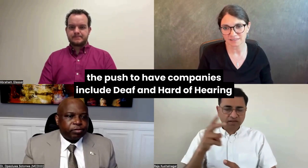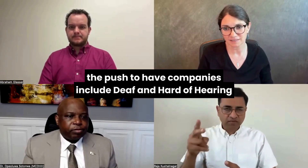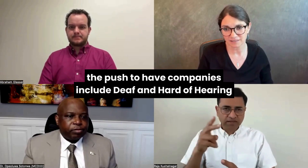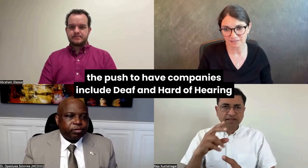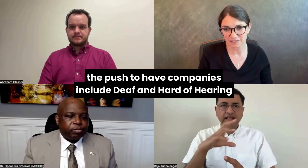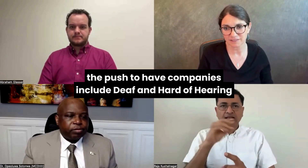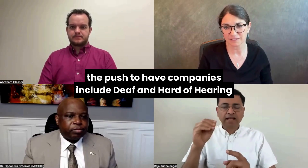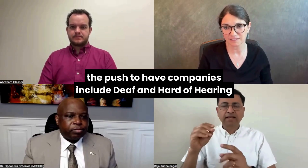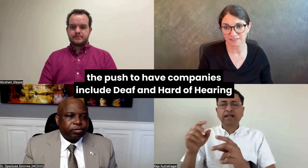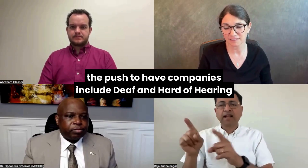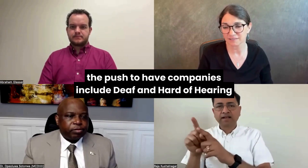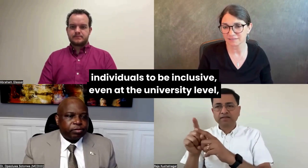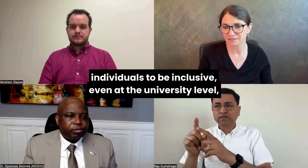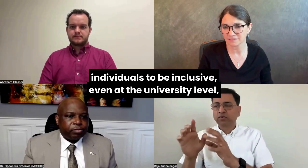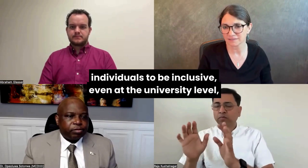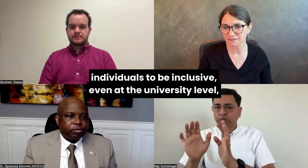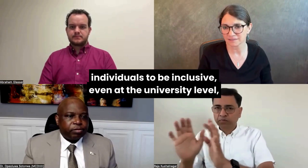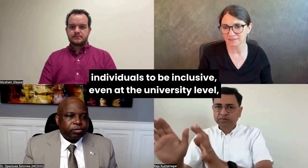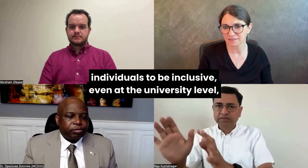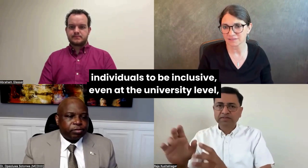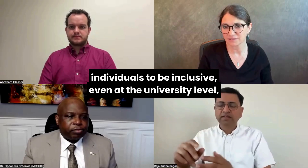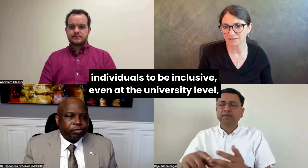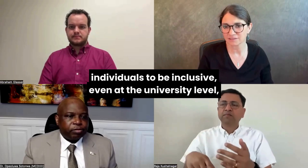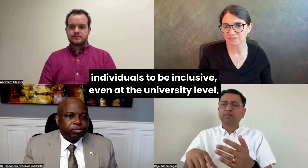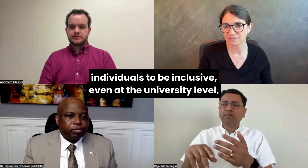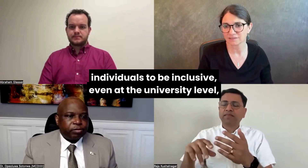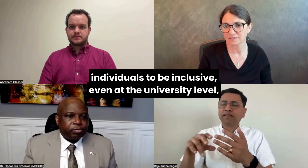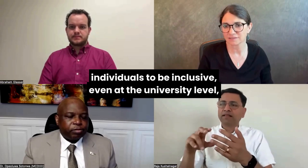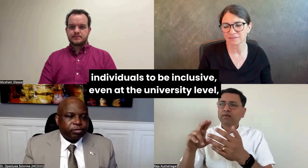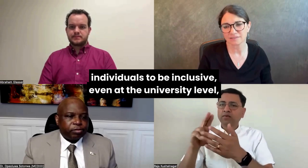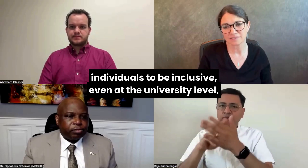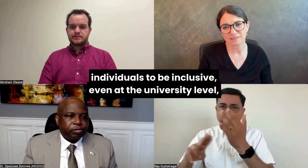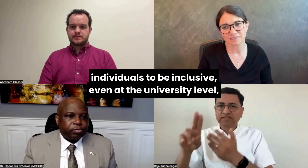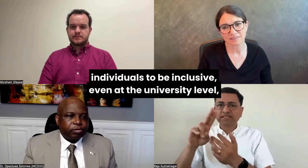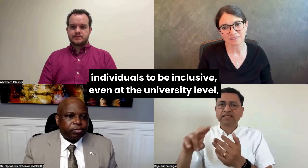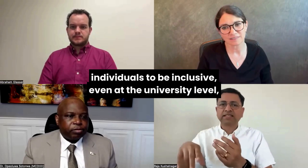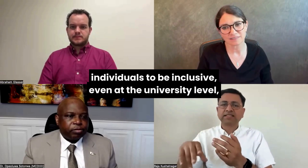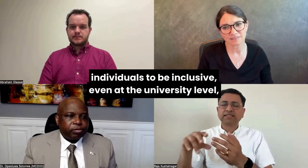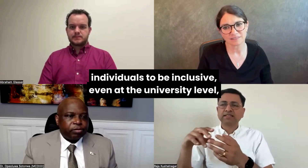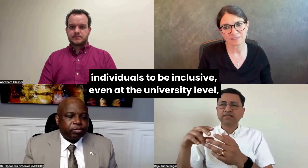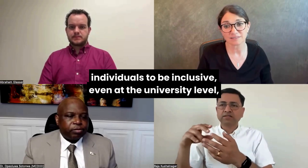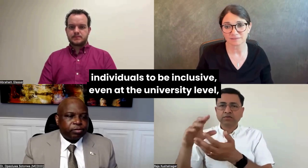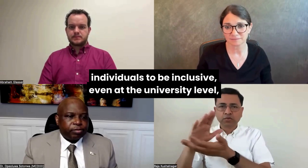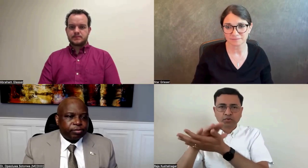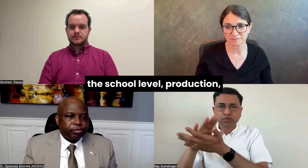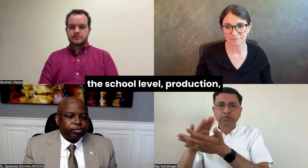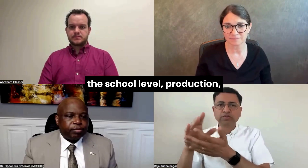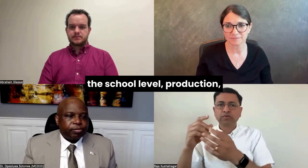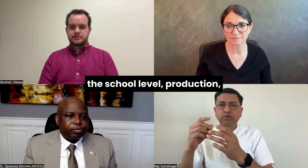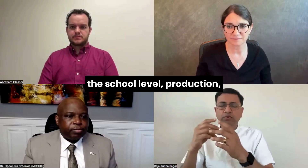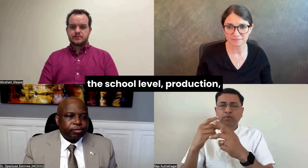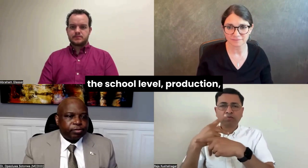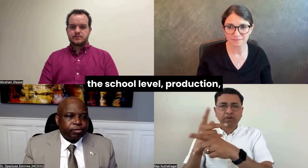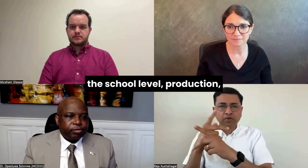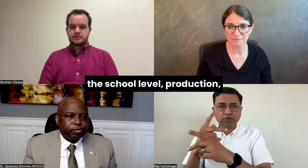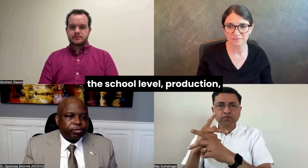individuals to be inclusive, even at the university level, the school level, production,